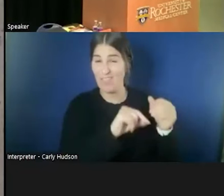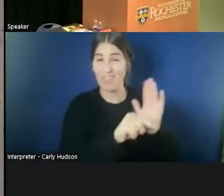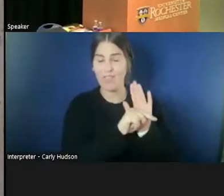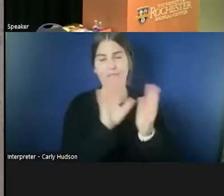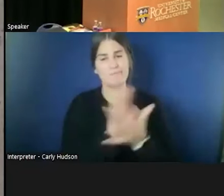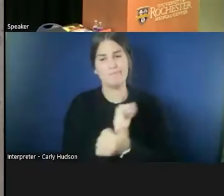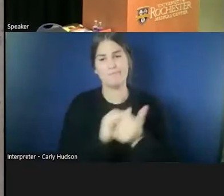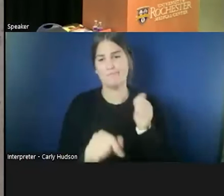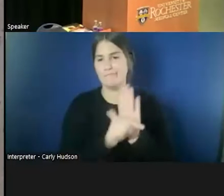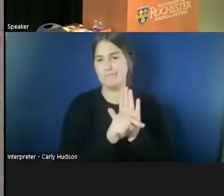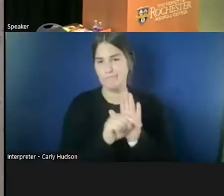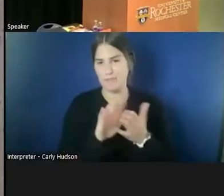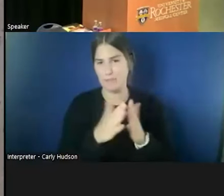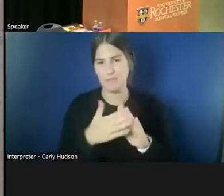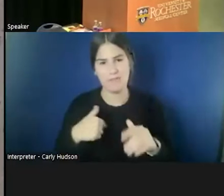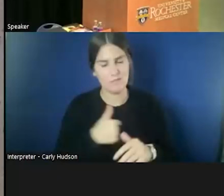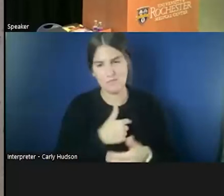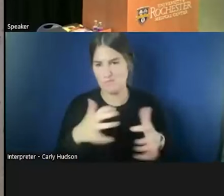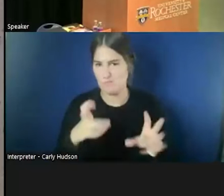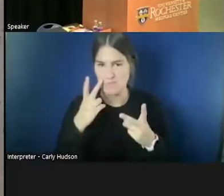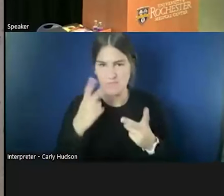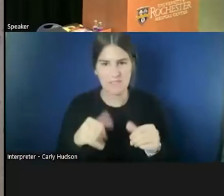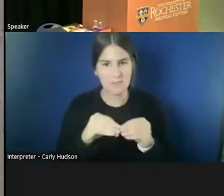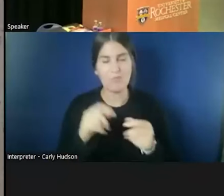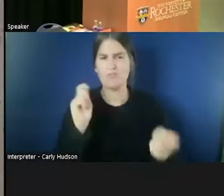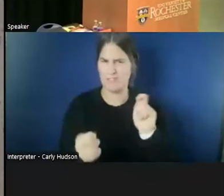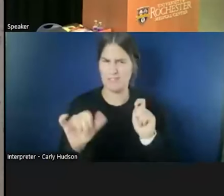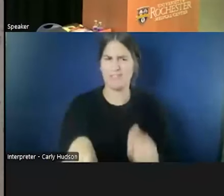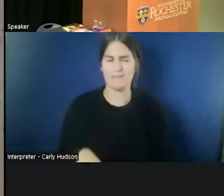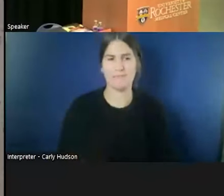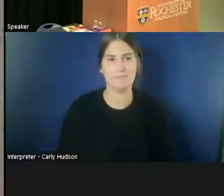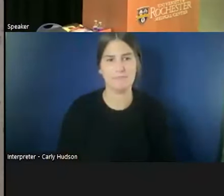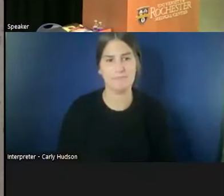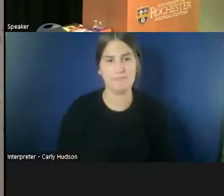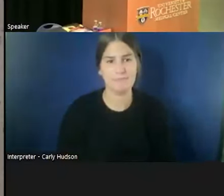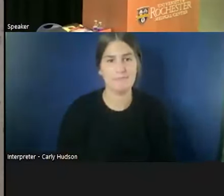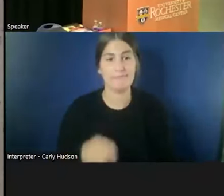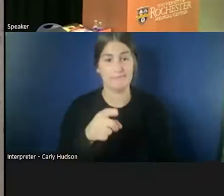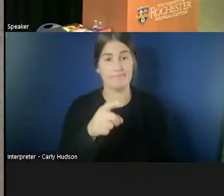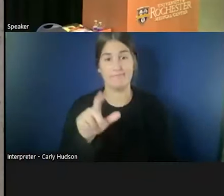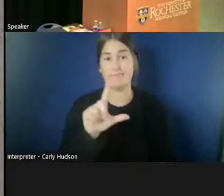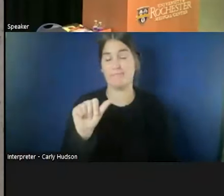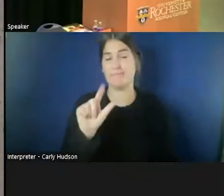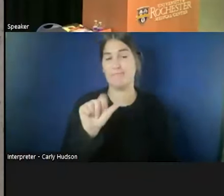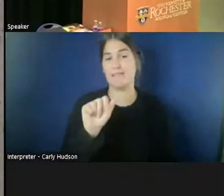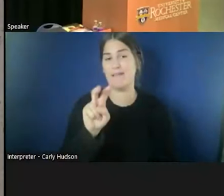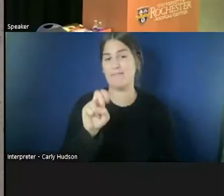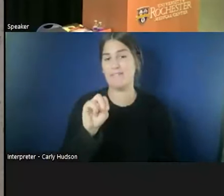part of on laena Latinos have found opportunity in community but it is also a neighborhood has